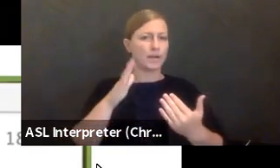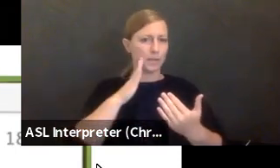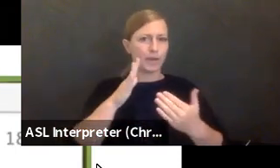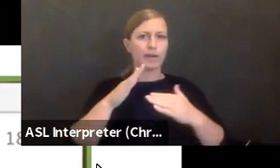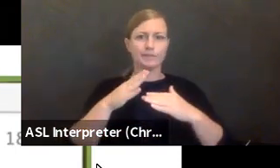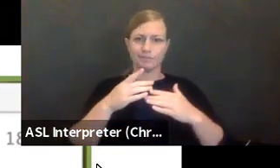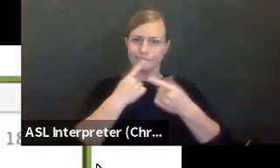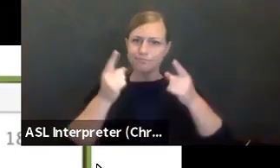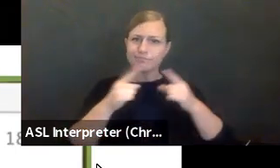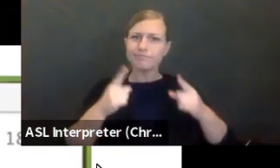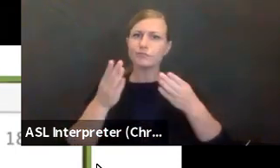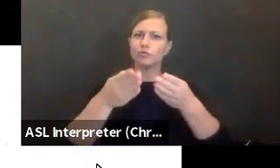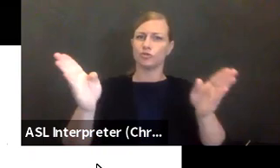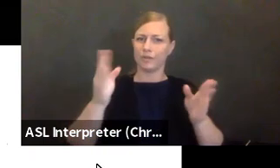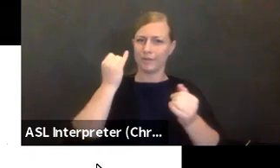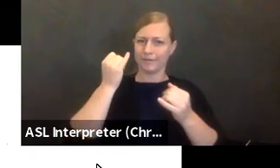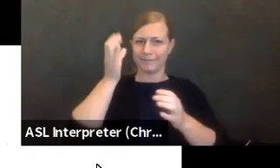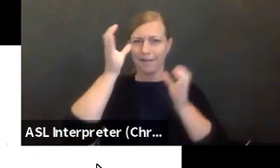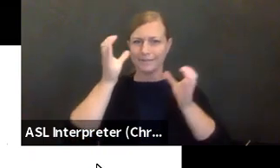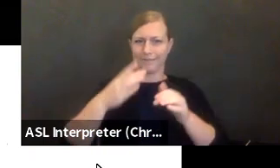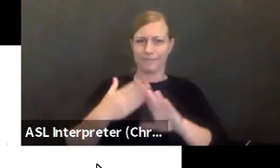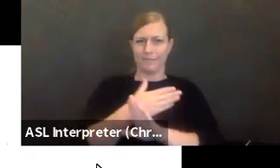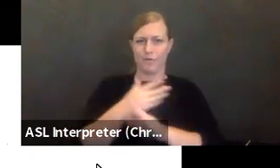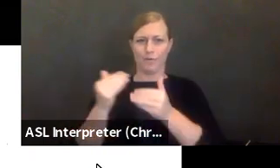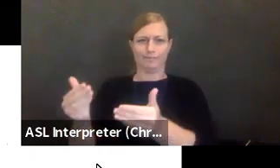we will start soon and we will do some generic announcement before we begin so please hold off on the Q&A at this point; we'll go over a lot of the topics that come up.